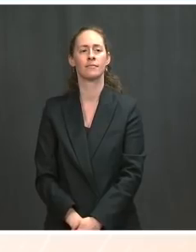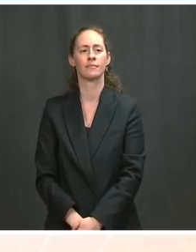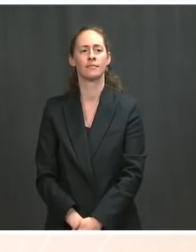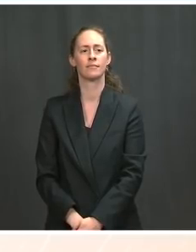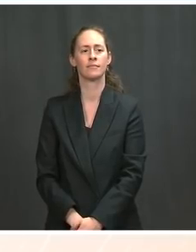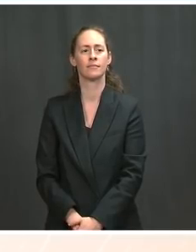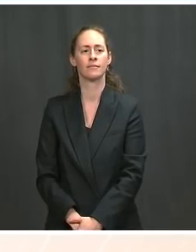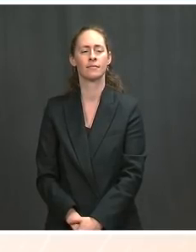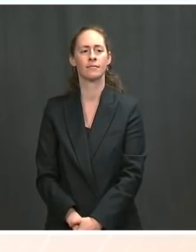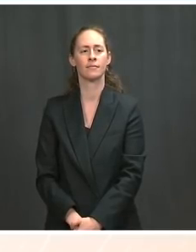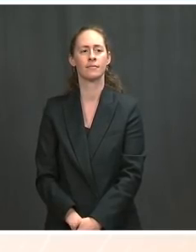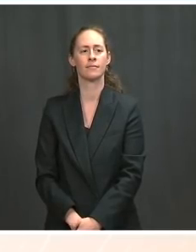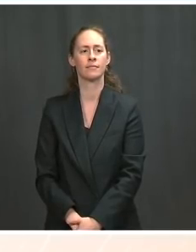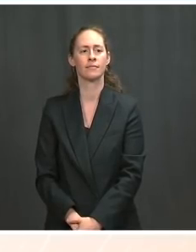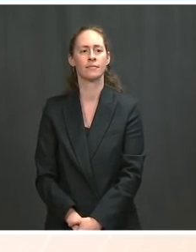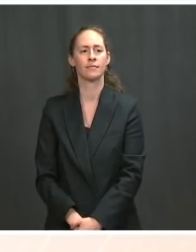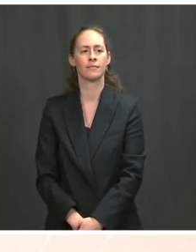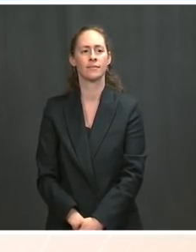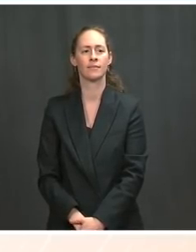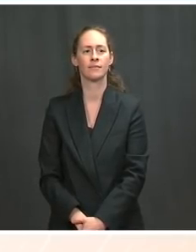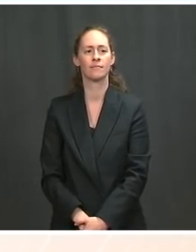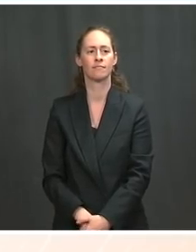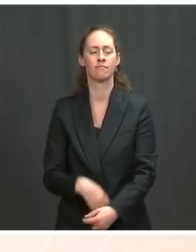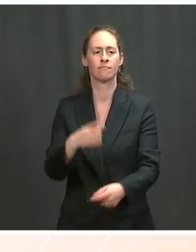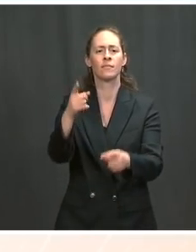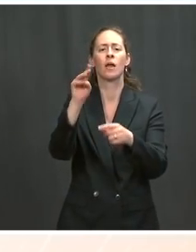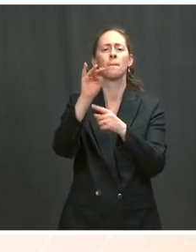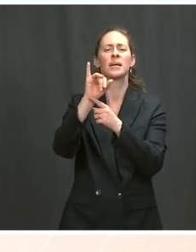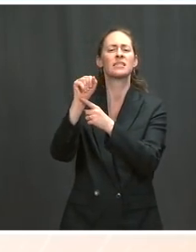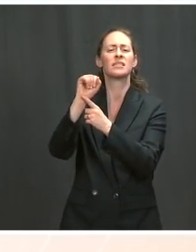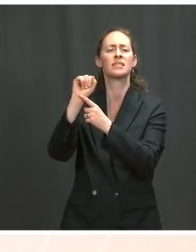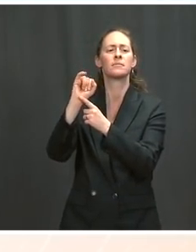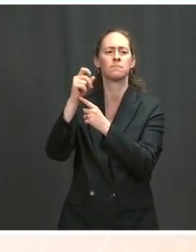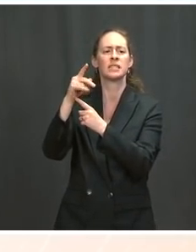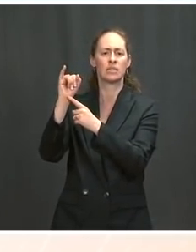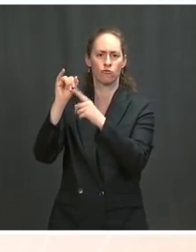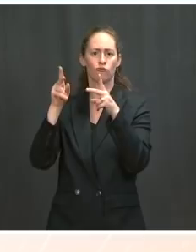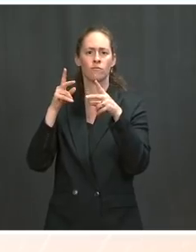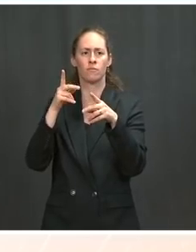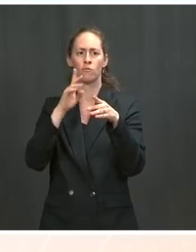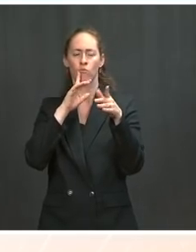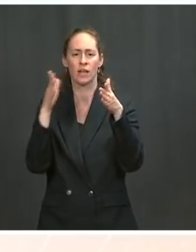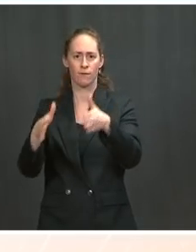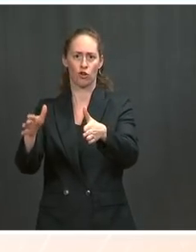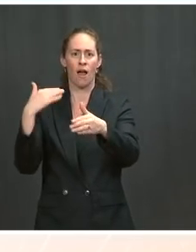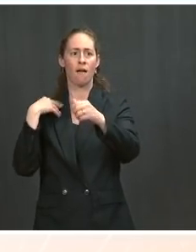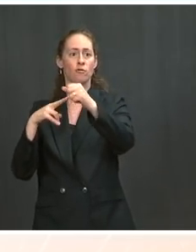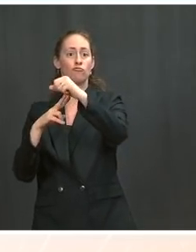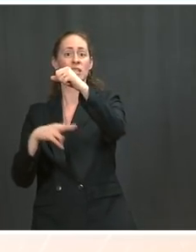It's had to be shut down because there's a crack in it. Is this a fluke or should Americans be concerned